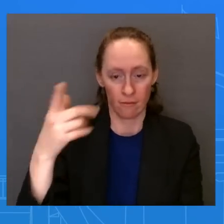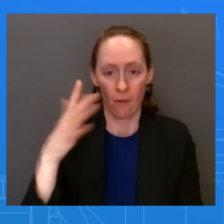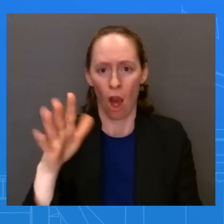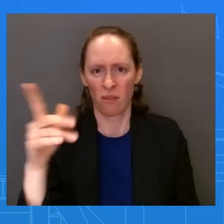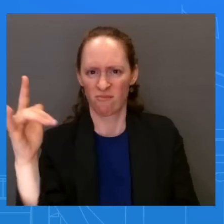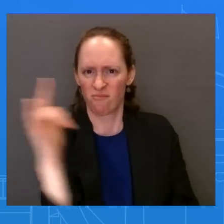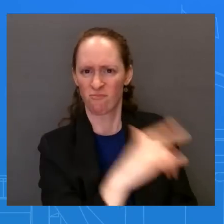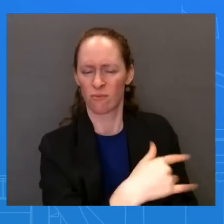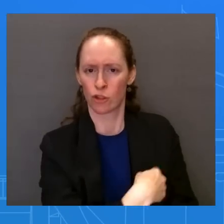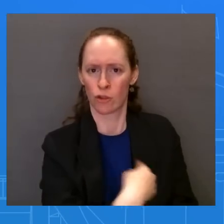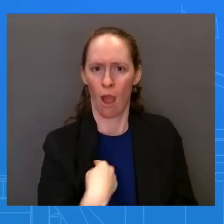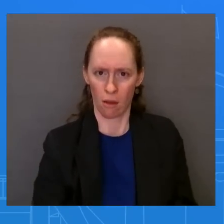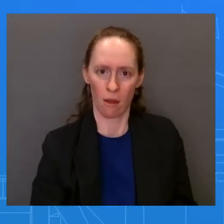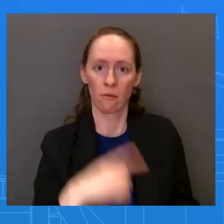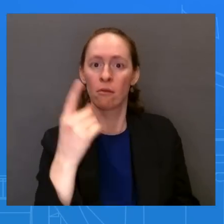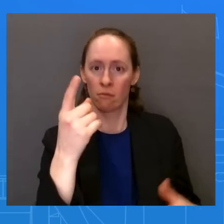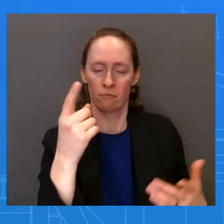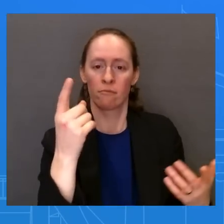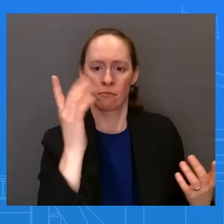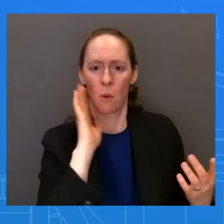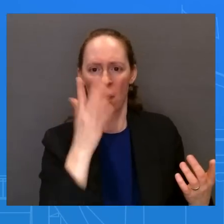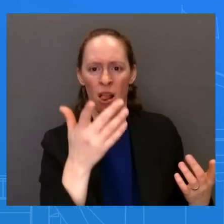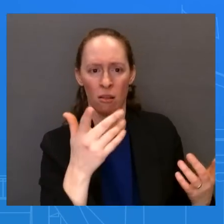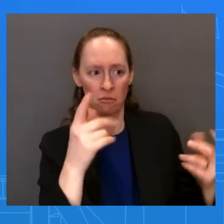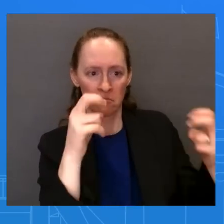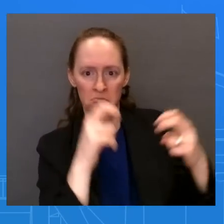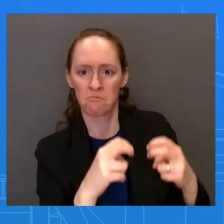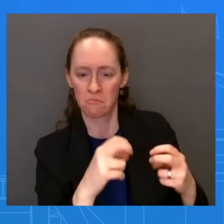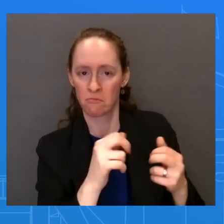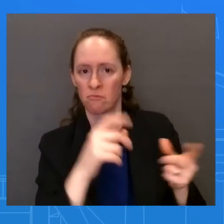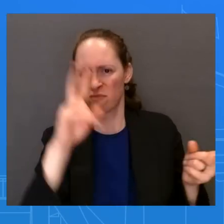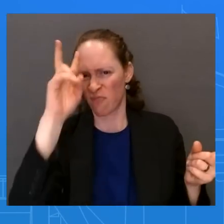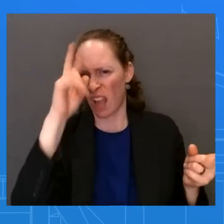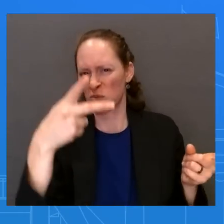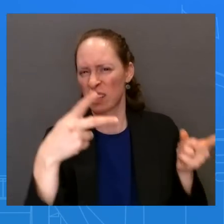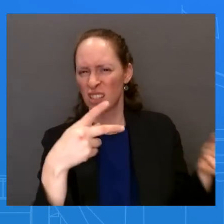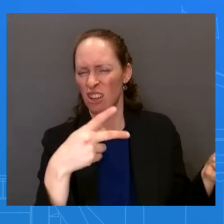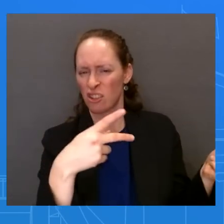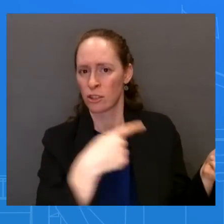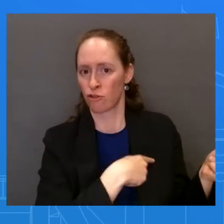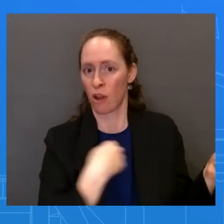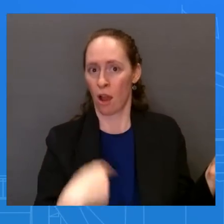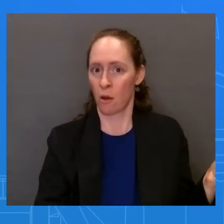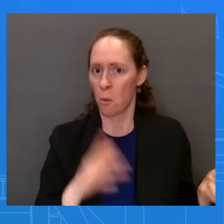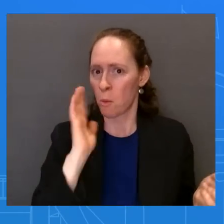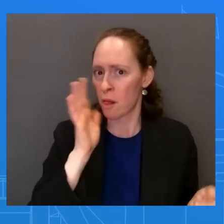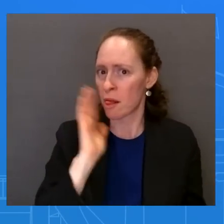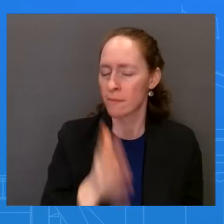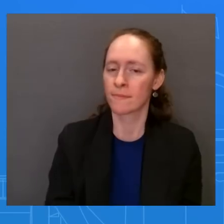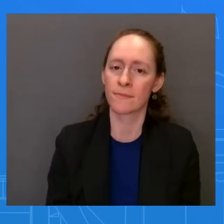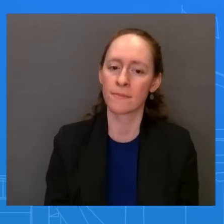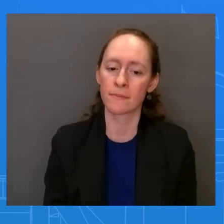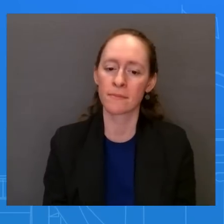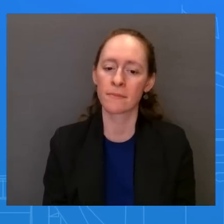on Wednesday, which is today. And so, again, she's there currently, right now, in China. The Press: And there have been more allegations